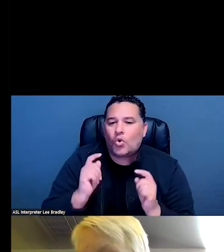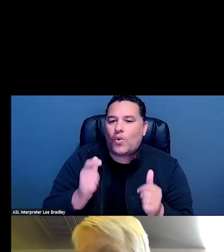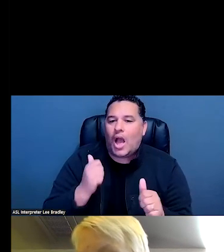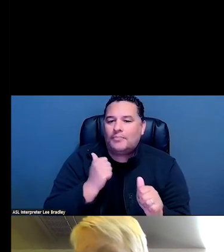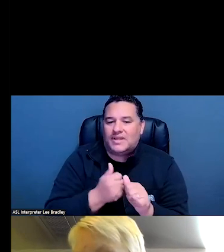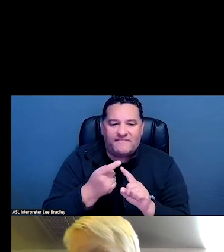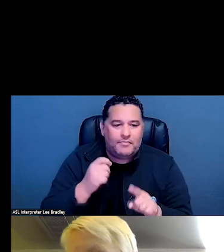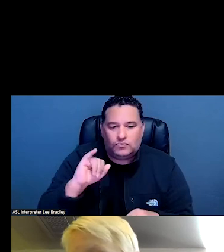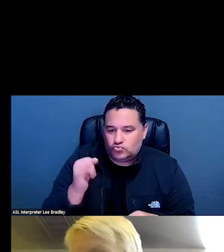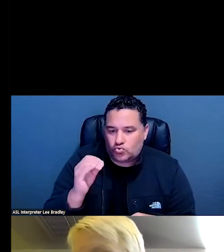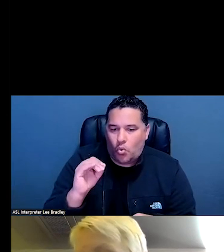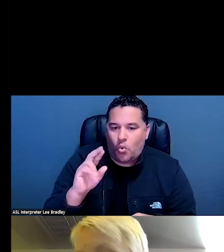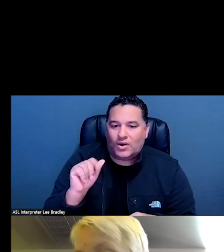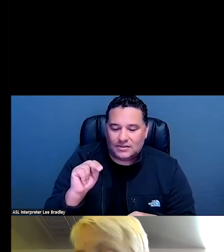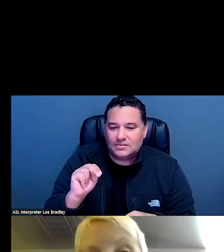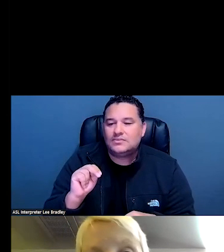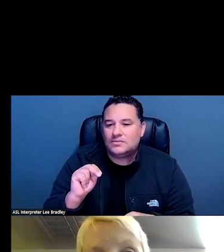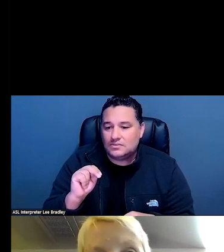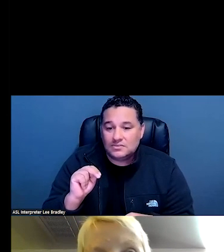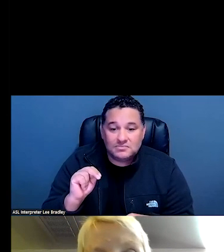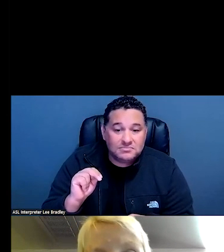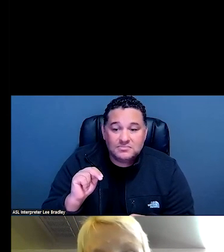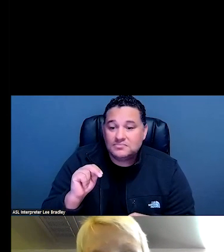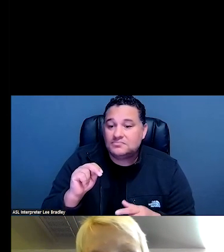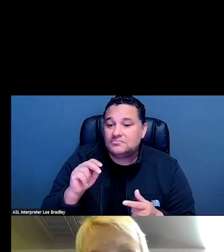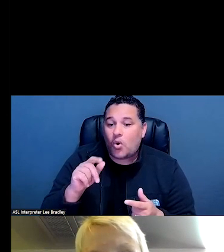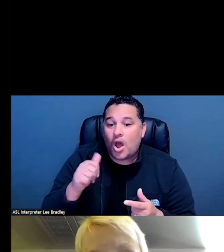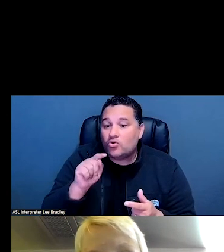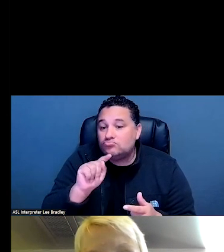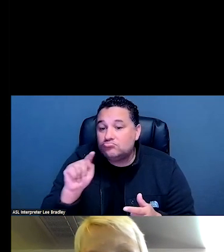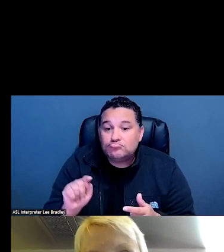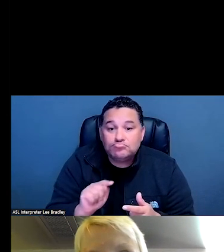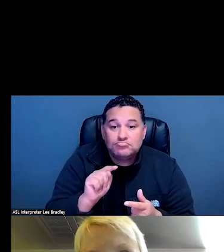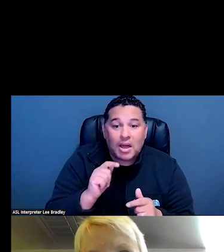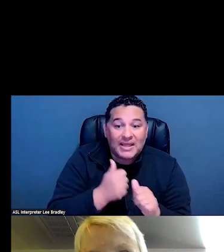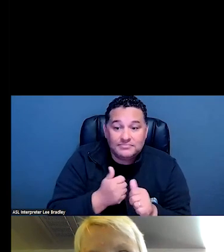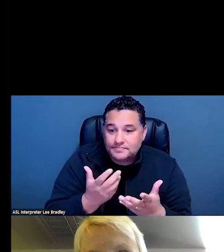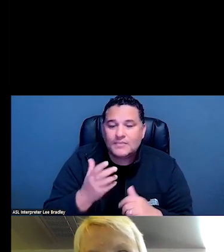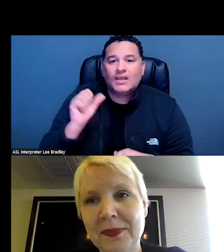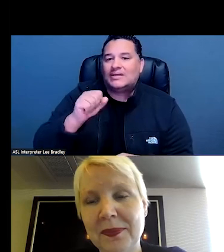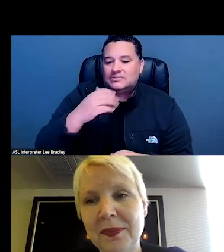TIME. > THANK YOU SO MUCH. QUICK UPDATE FROM JORDAN, FROM VIBRANT,